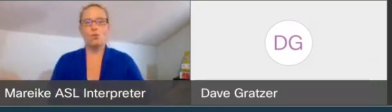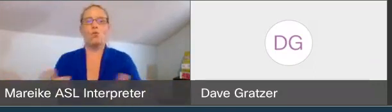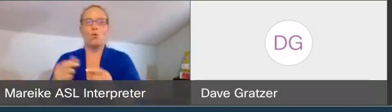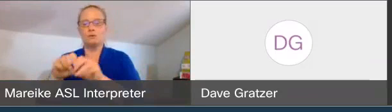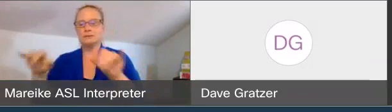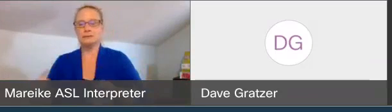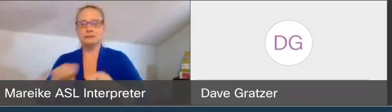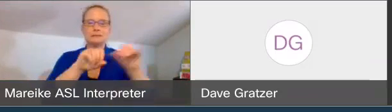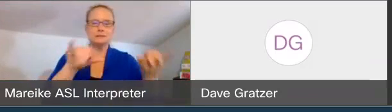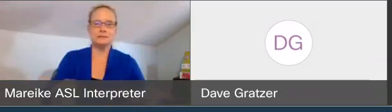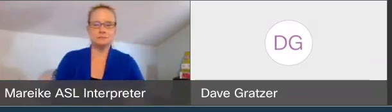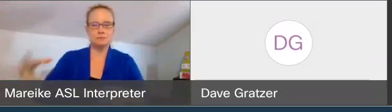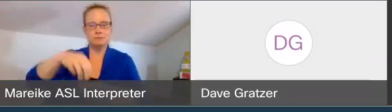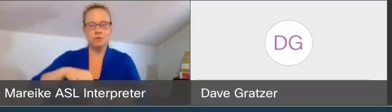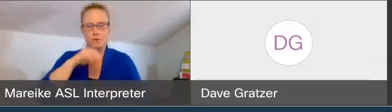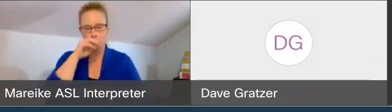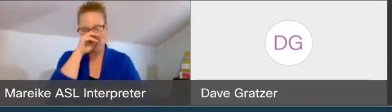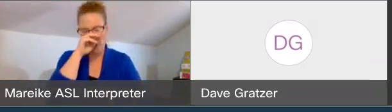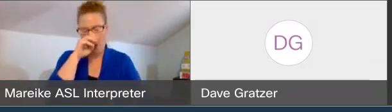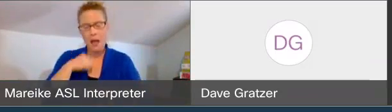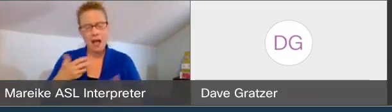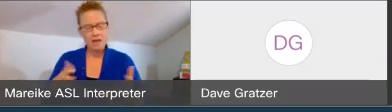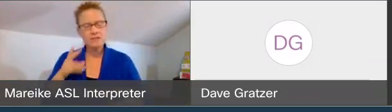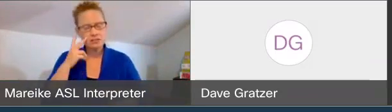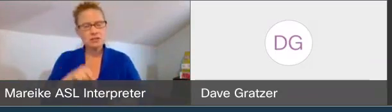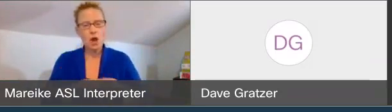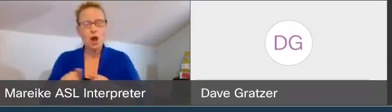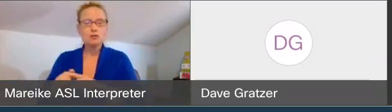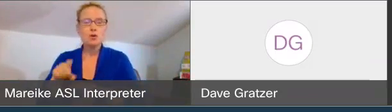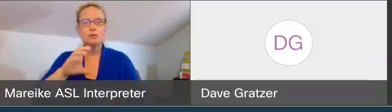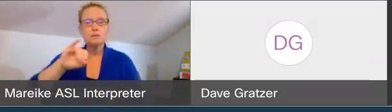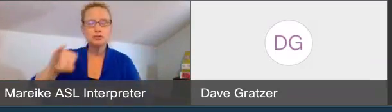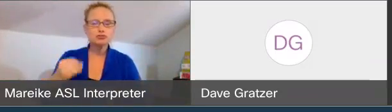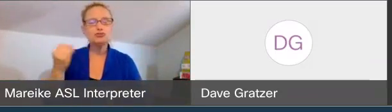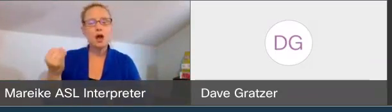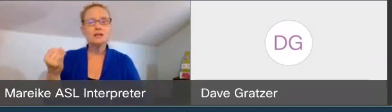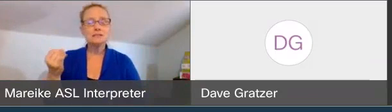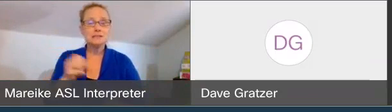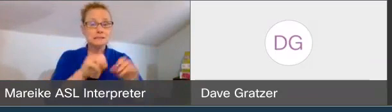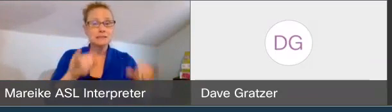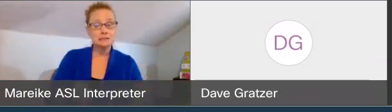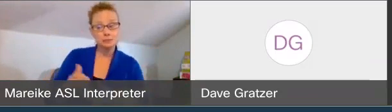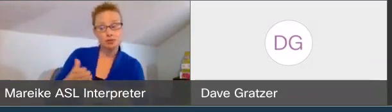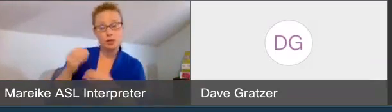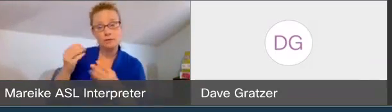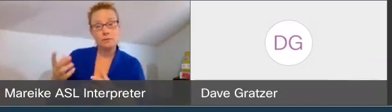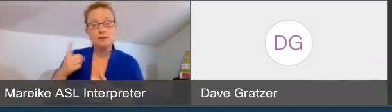agency. I have seen also the criminal justice side sharing information, for example, the local jail,